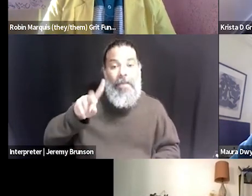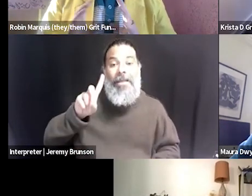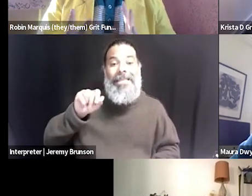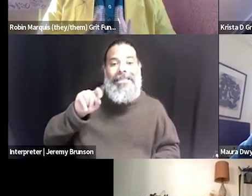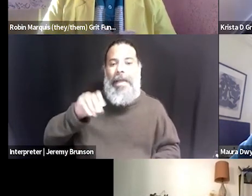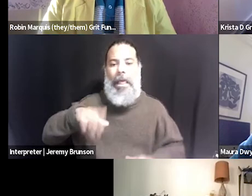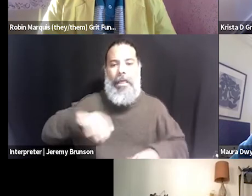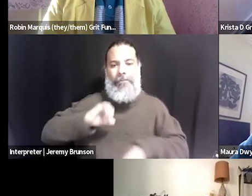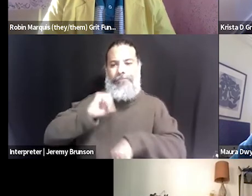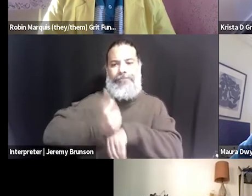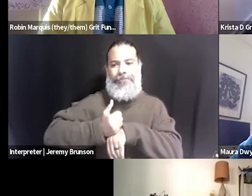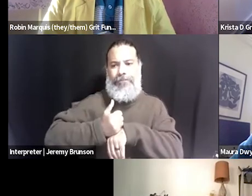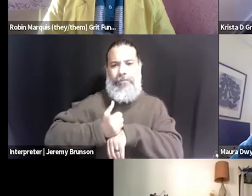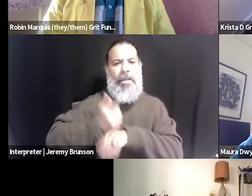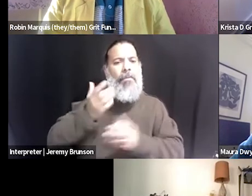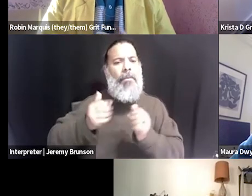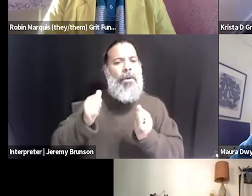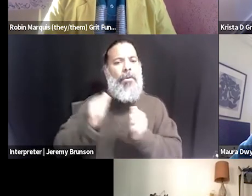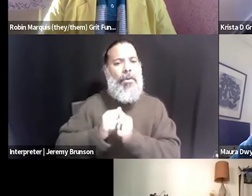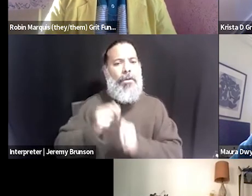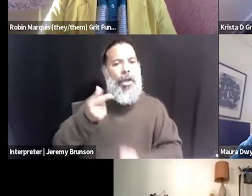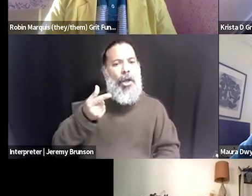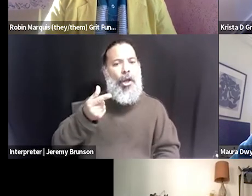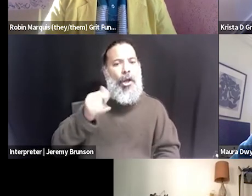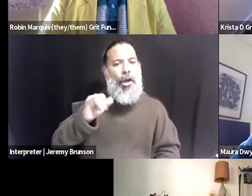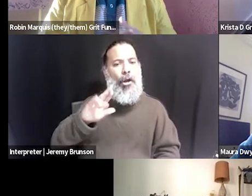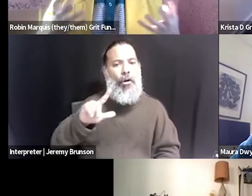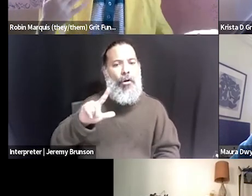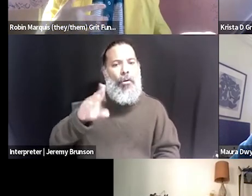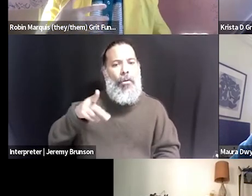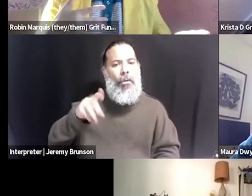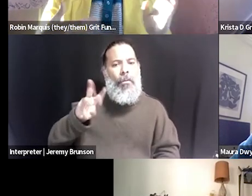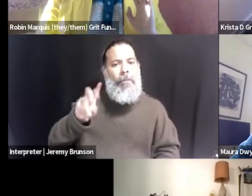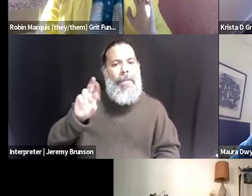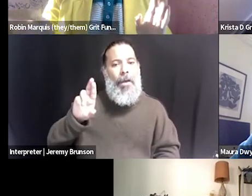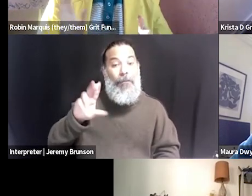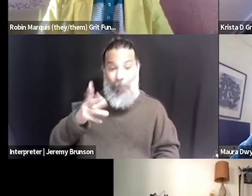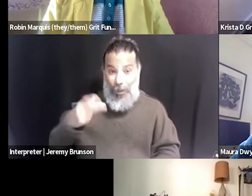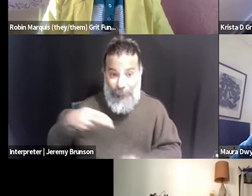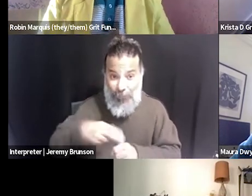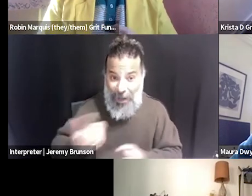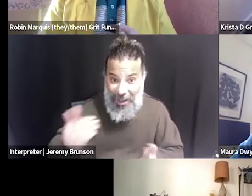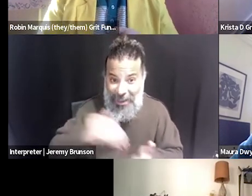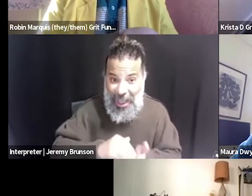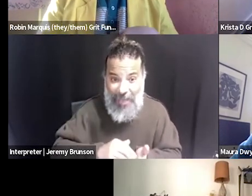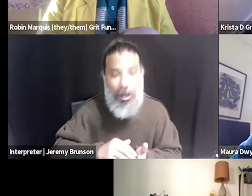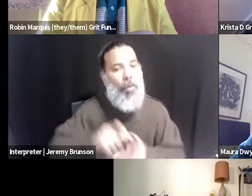probably with folks from girl power. If you want another info session, we will send the information out.